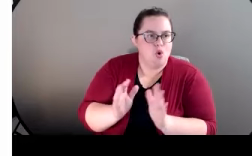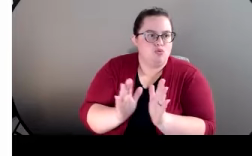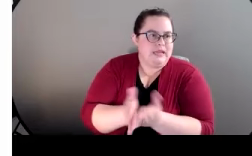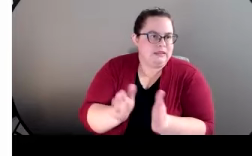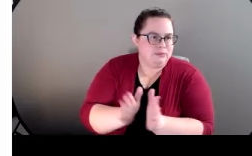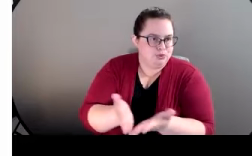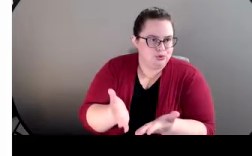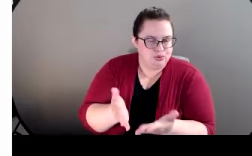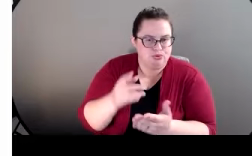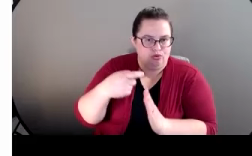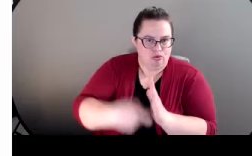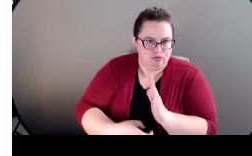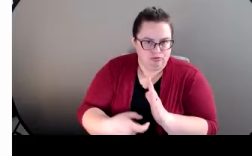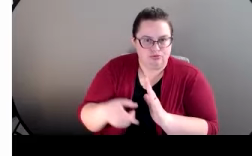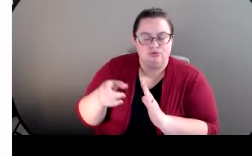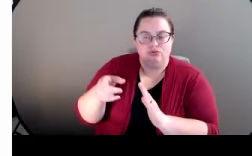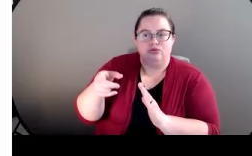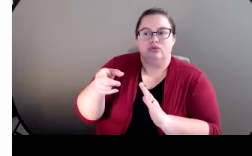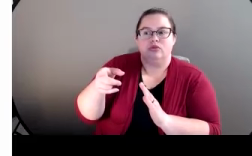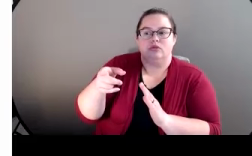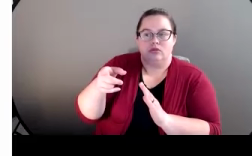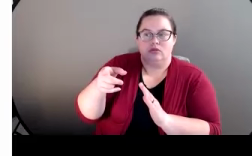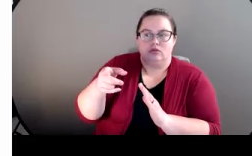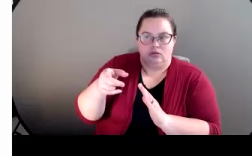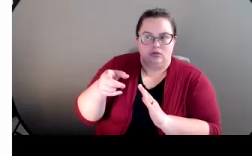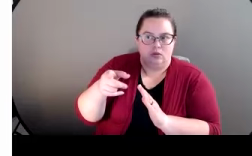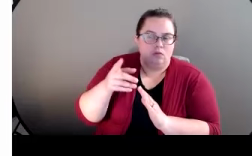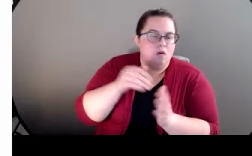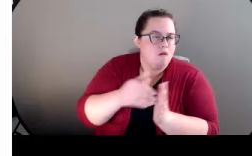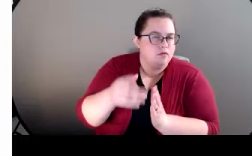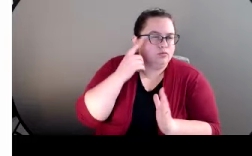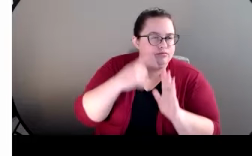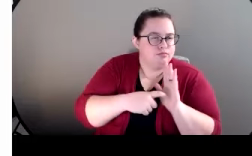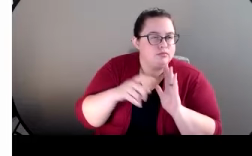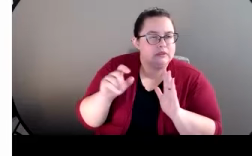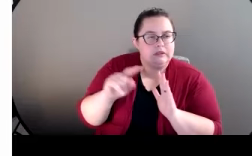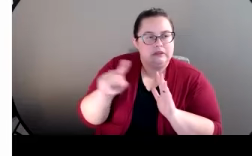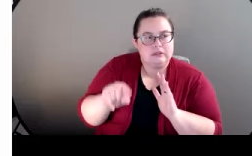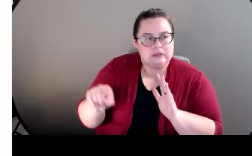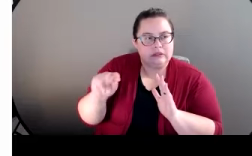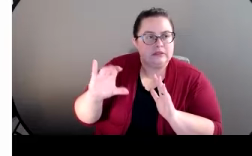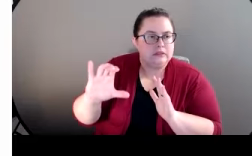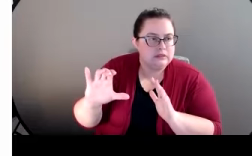So a lot of times you'll see a ZTC course, ZTC degree.